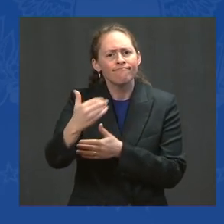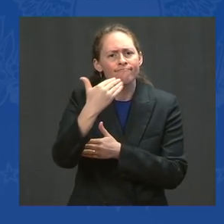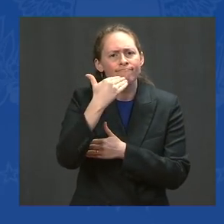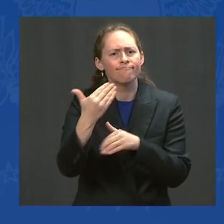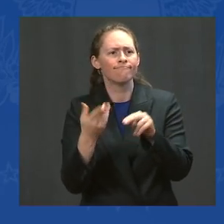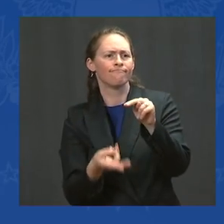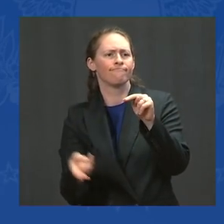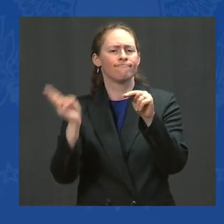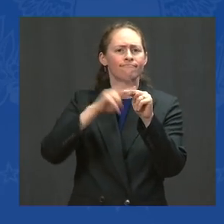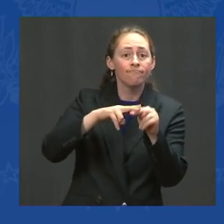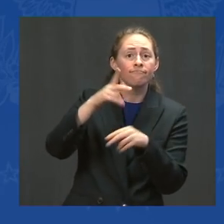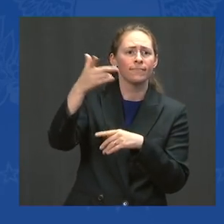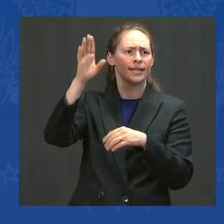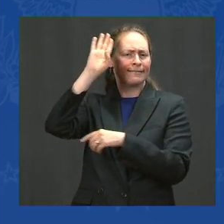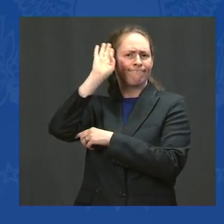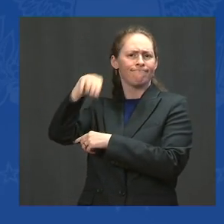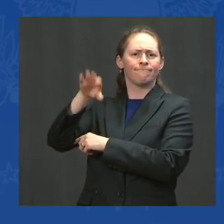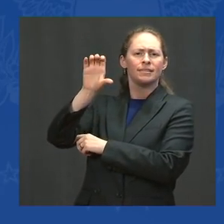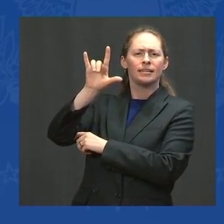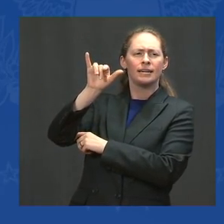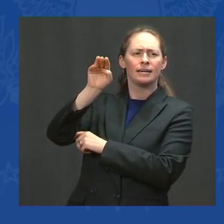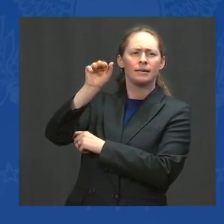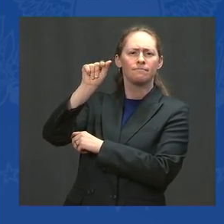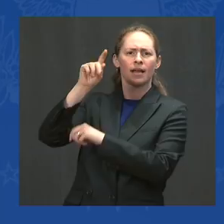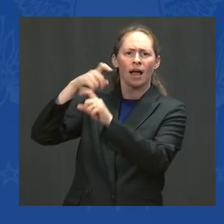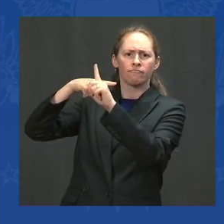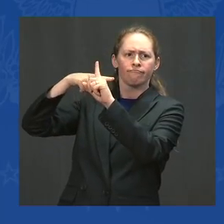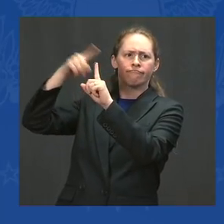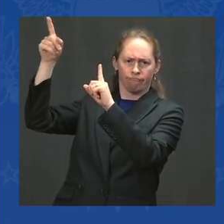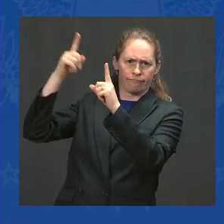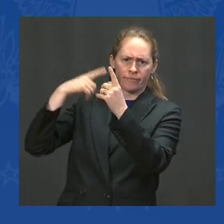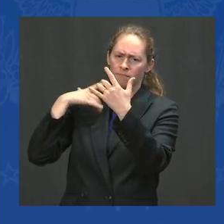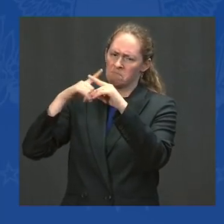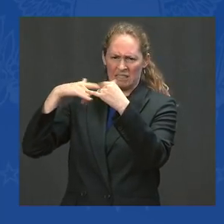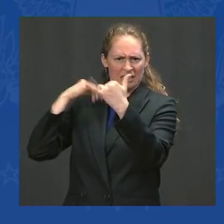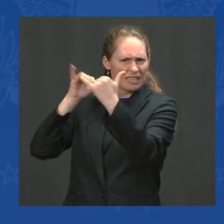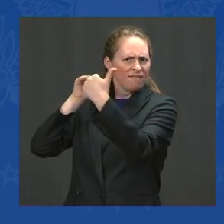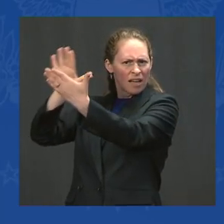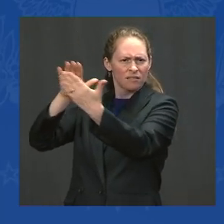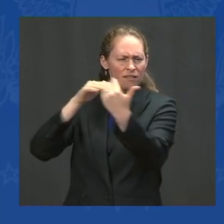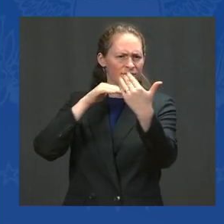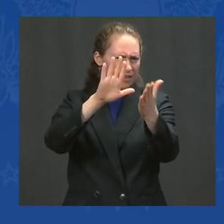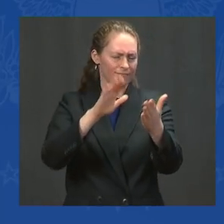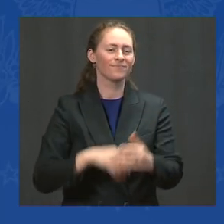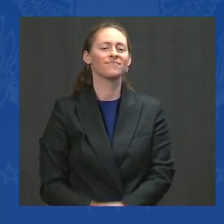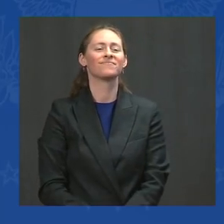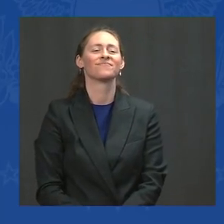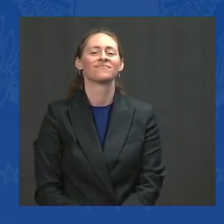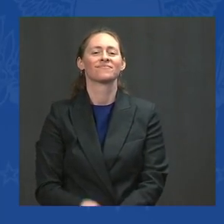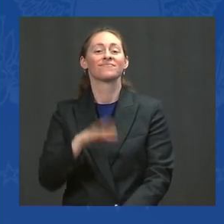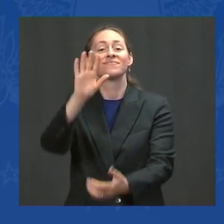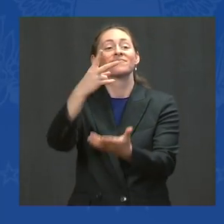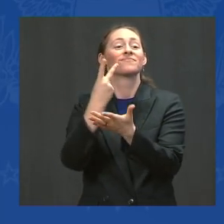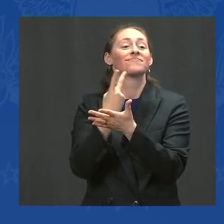And by the way, two weeks ago, I issued a major executive order promoting fair and open competition, which is the cornerstone --